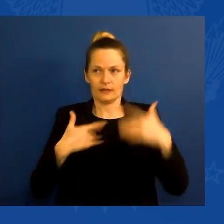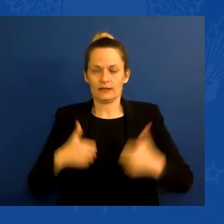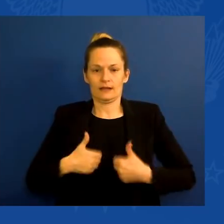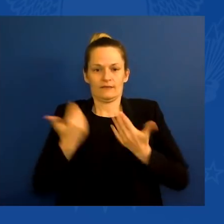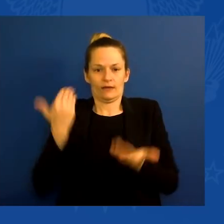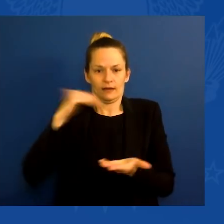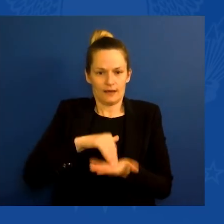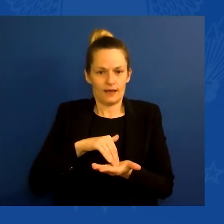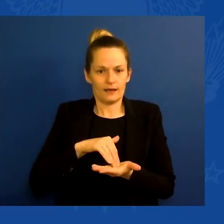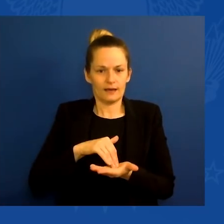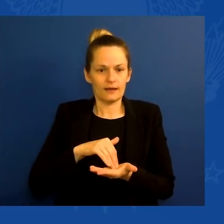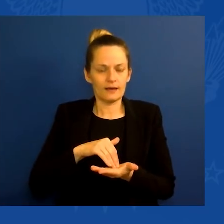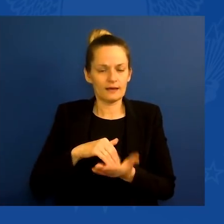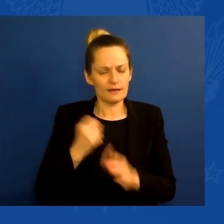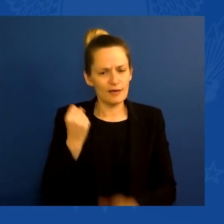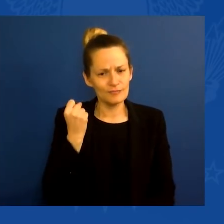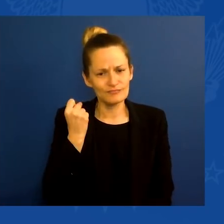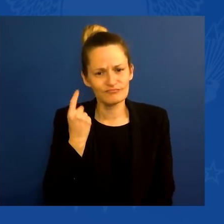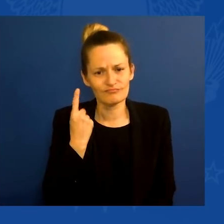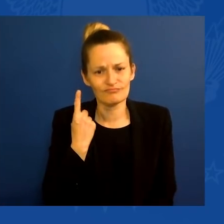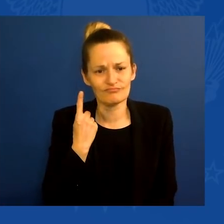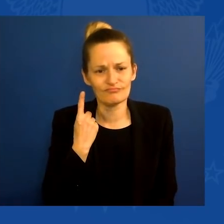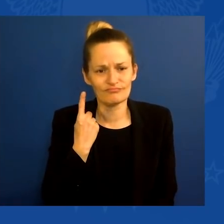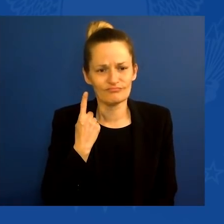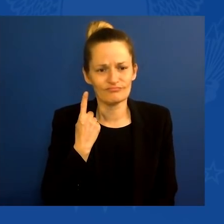Memorial, there is a quote engraved on the wall.